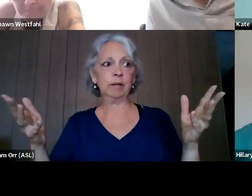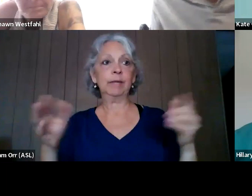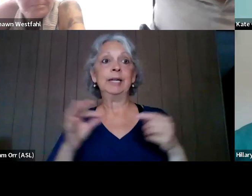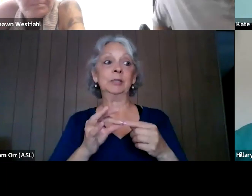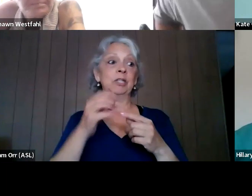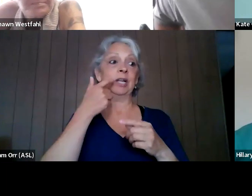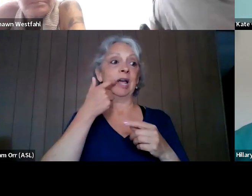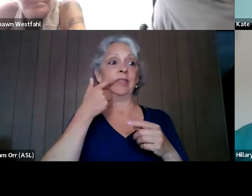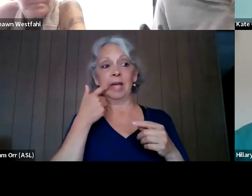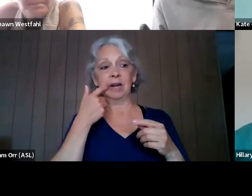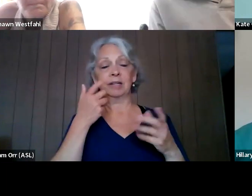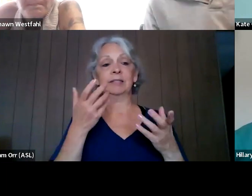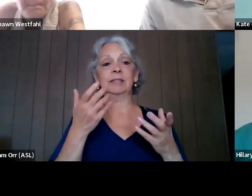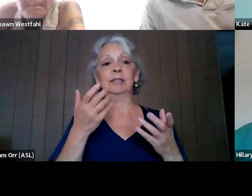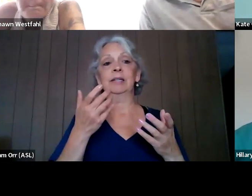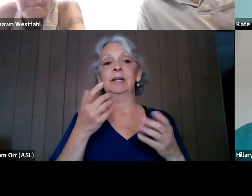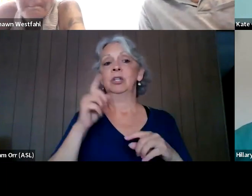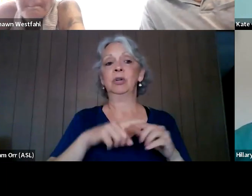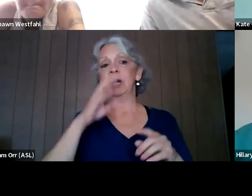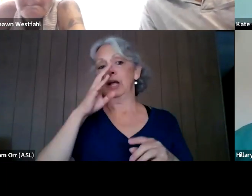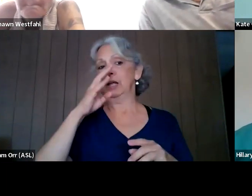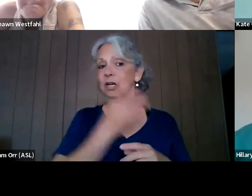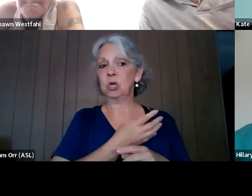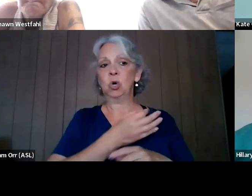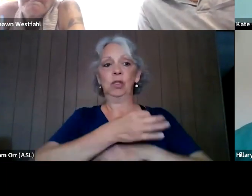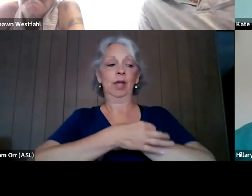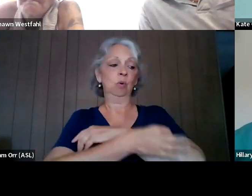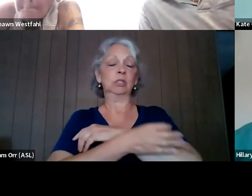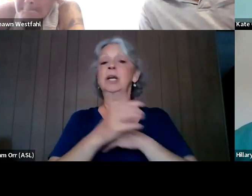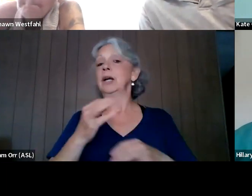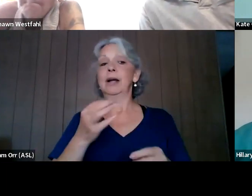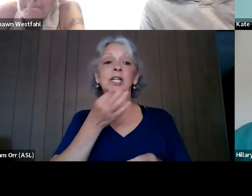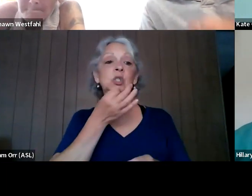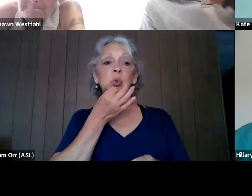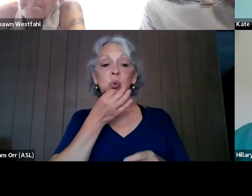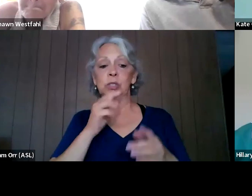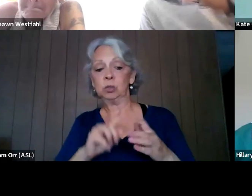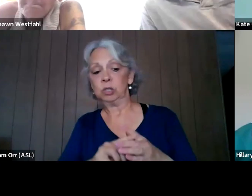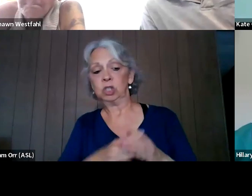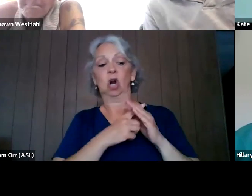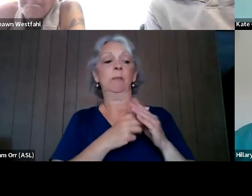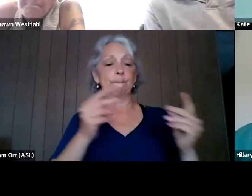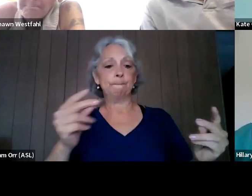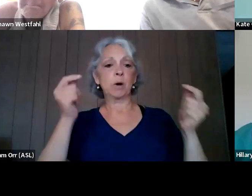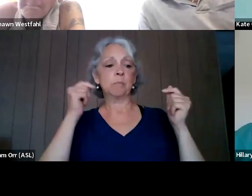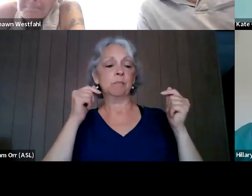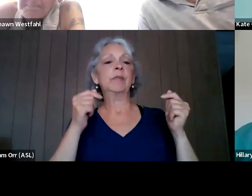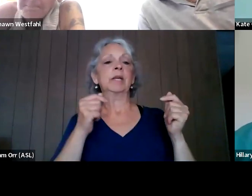that they can't ignore these wounds. As soon as they start, they need to get it treated